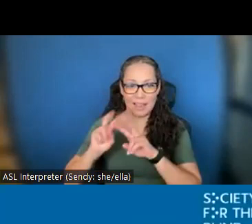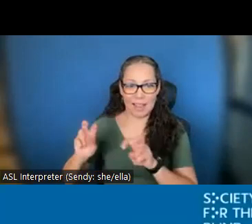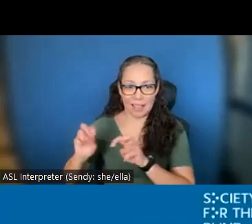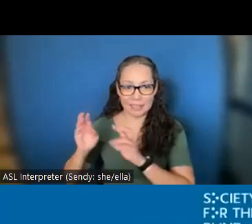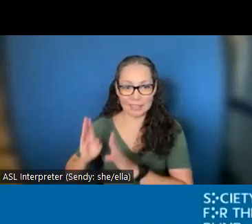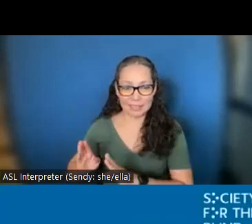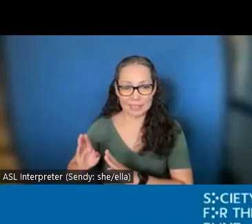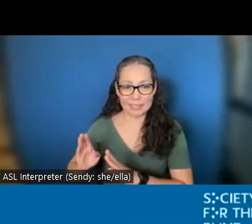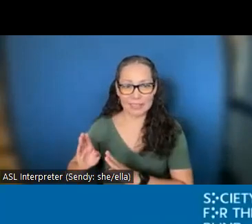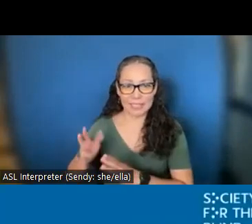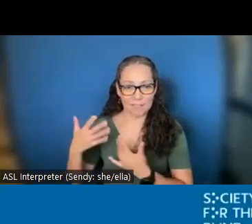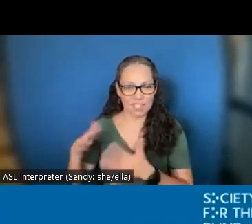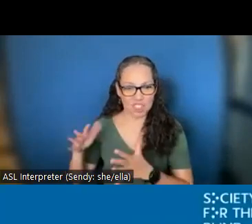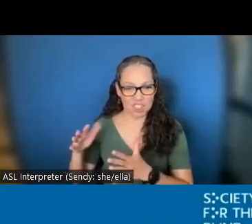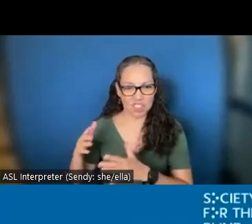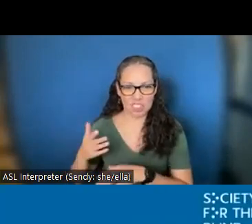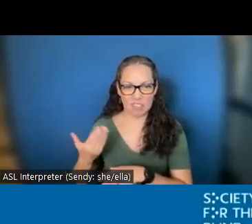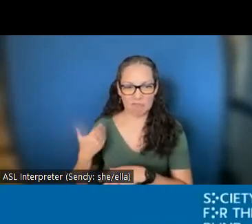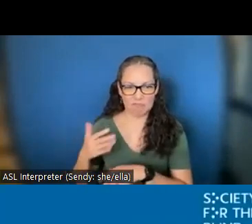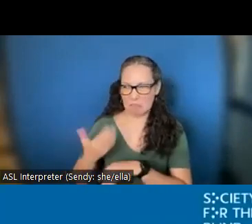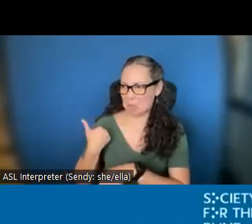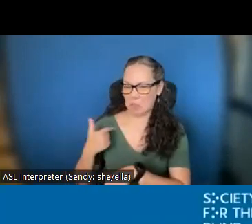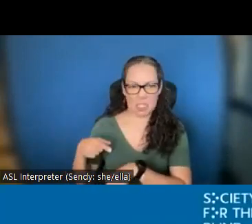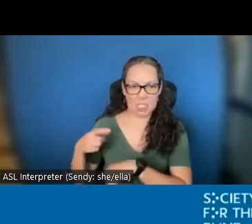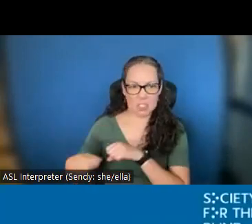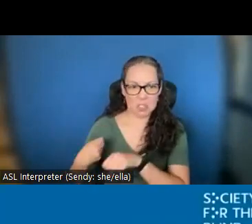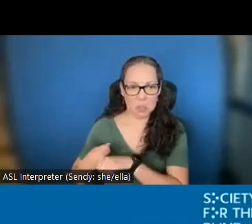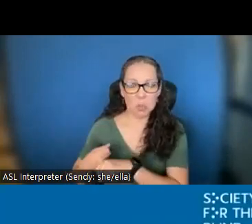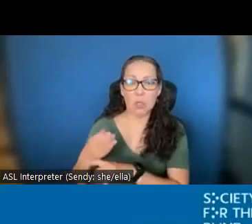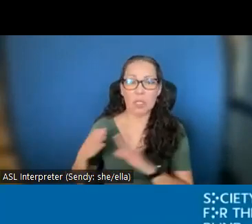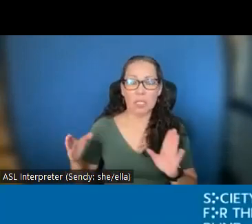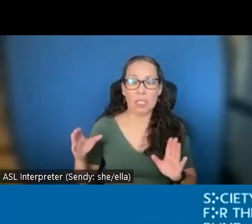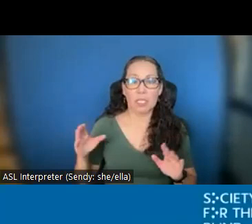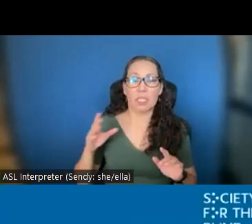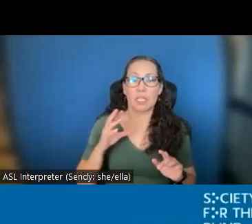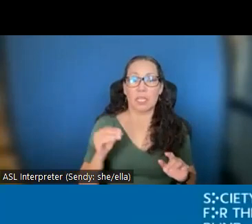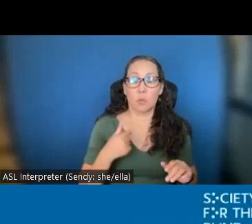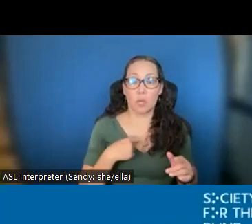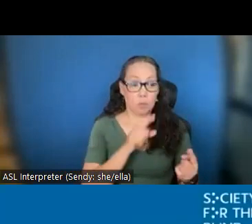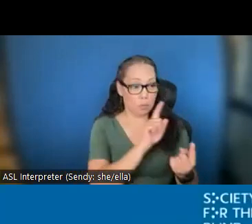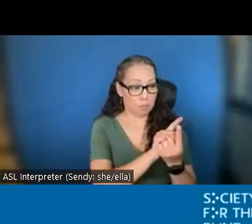and finished earlier this year uh CDA has been working with um a consultant manat um and also